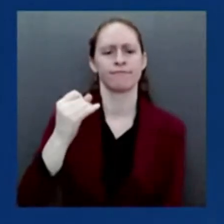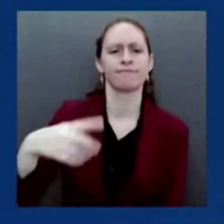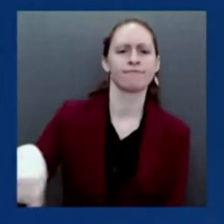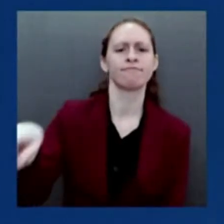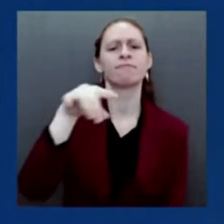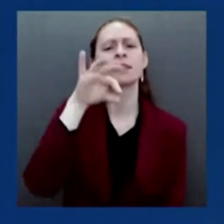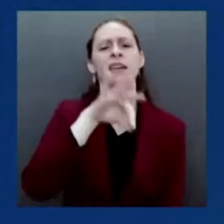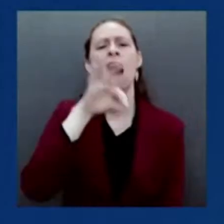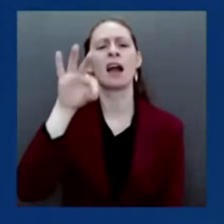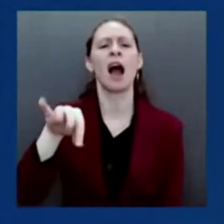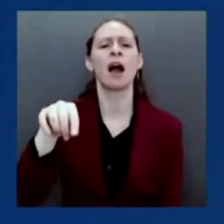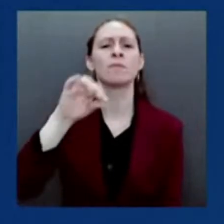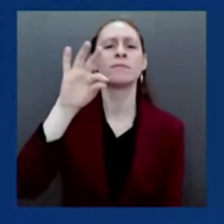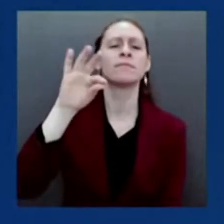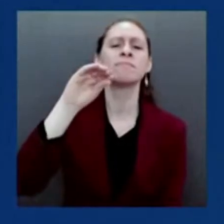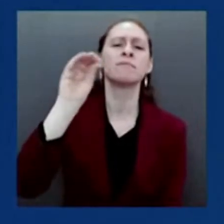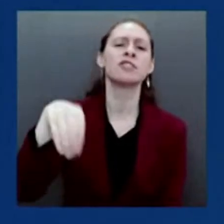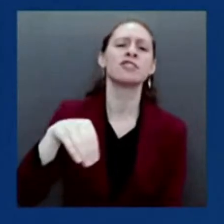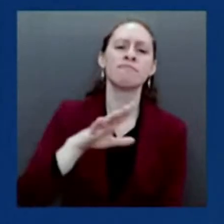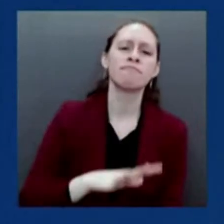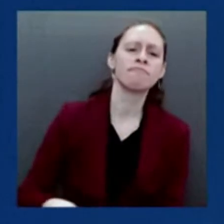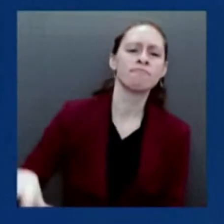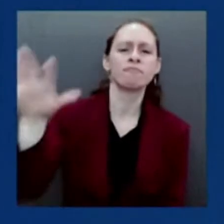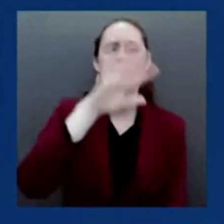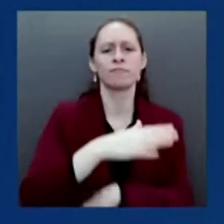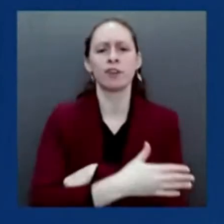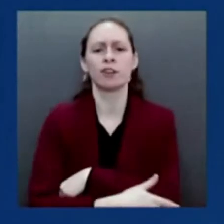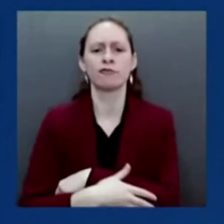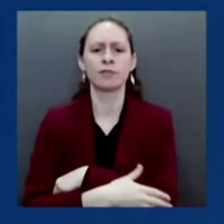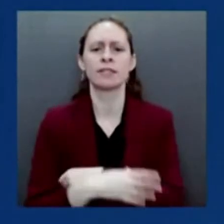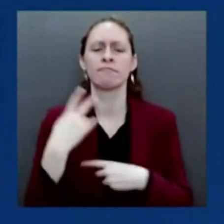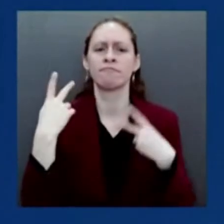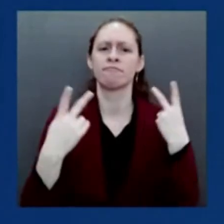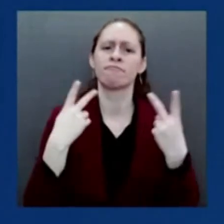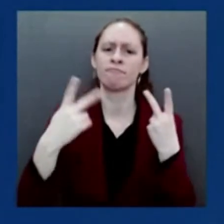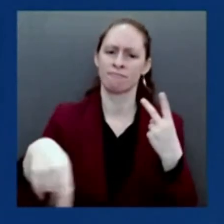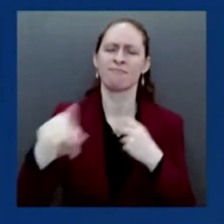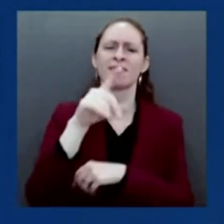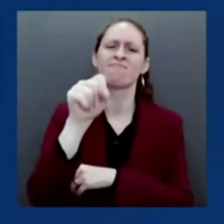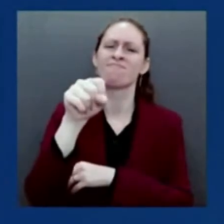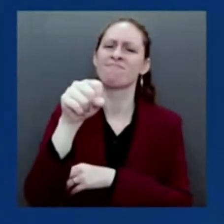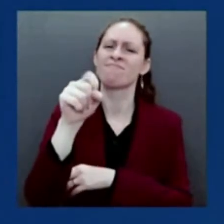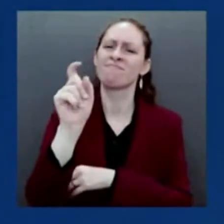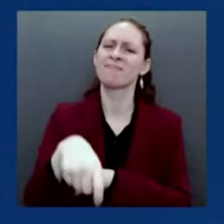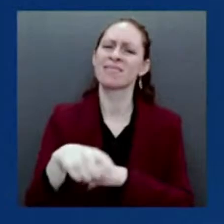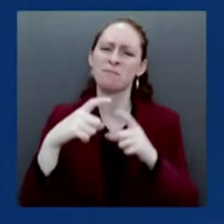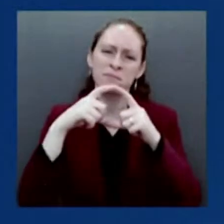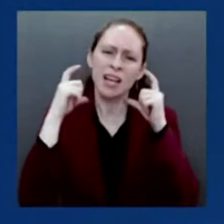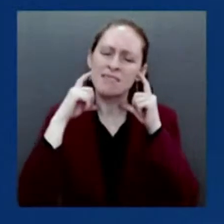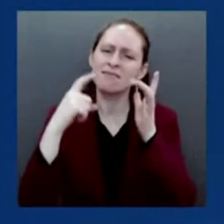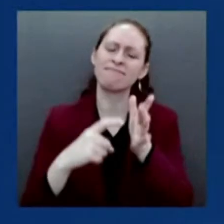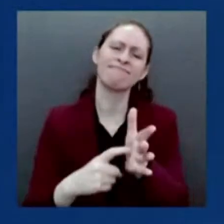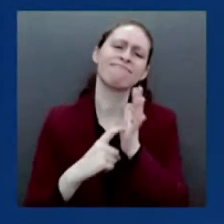THIS MEANS GETTING VACCINATED AND GETTING BOOSTED. WEARING A MASK IN PUBLIC INDOORS SETTINGS AND AREAS OF HIGH TRANSMISSION AND CURRENTLY, THAT IS 99 PERCENT OF OUR COUNTIES. TESTING BEFORE YOU GATHER WITH